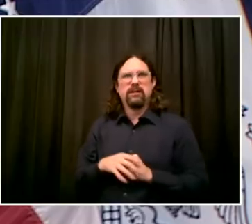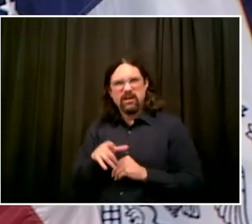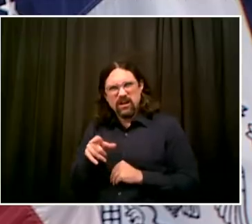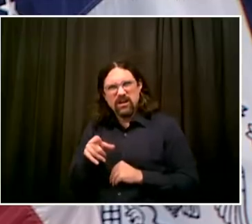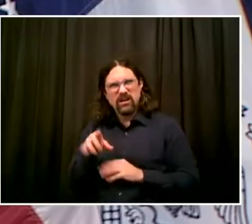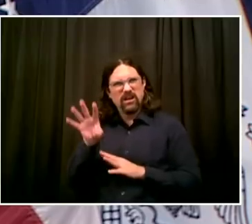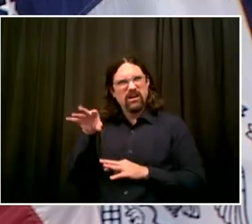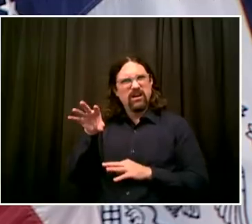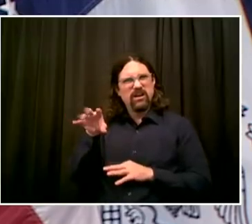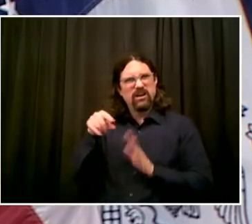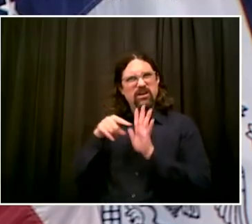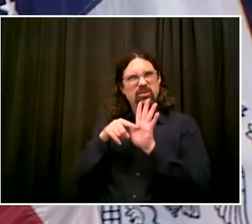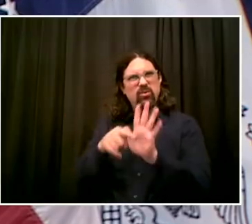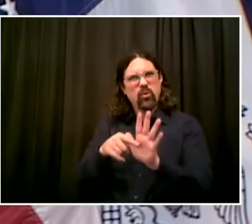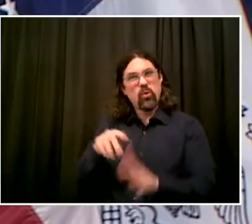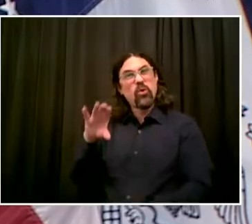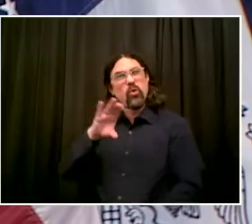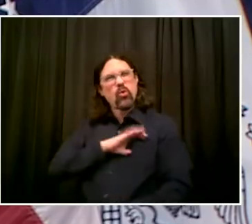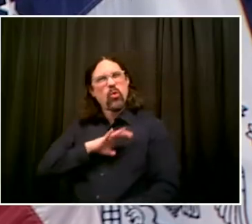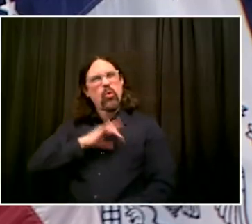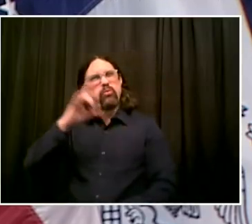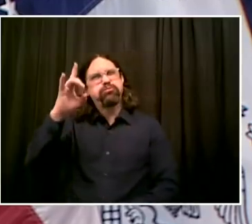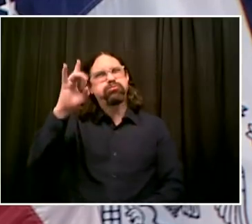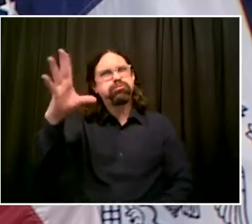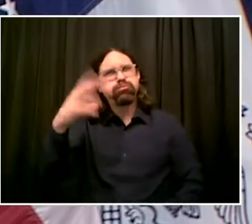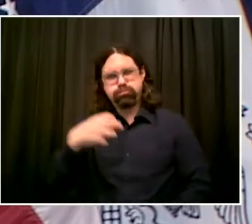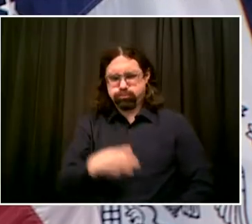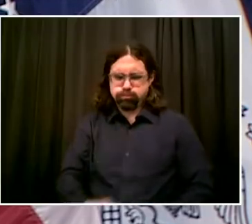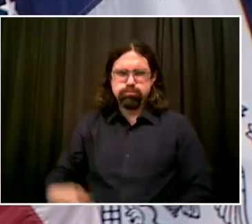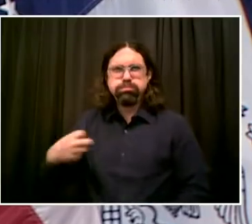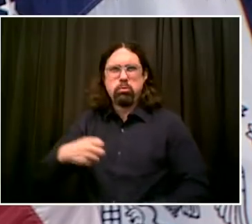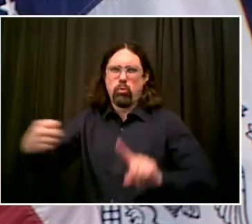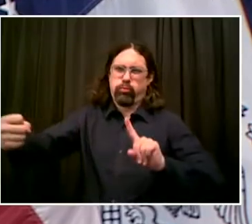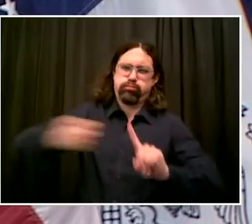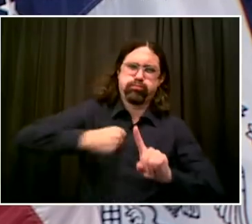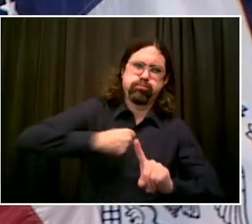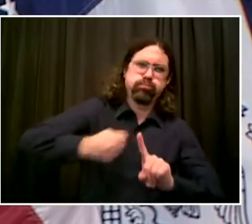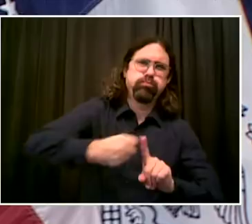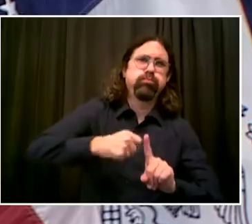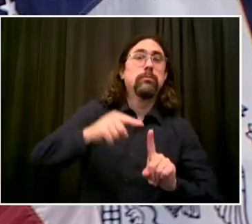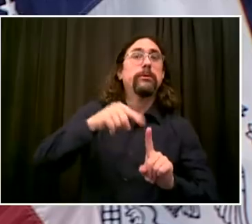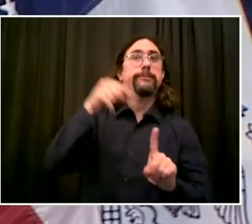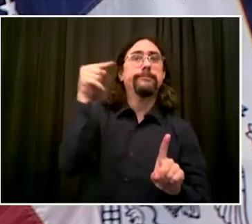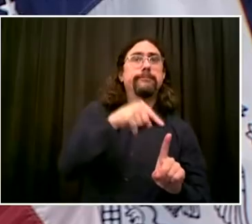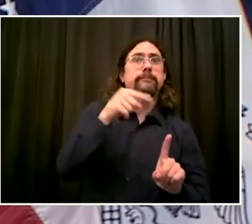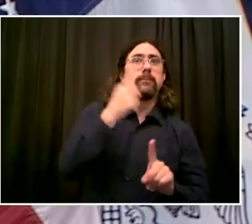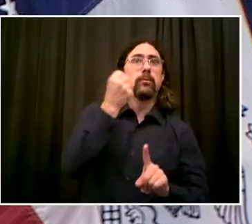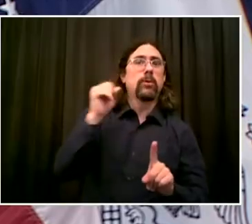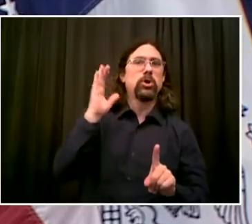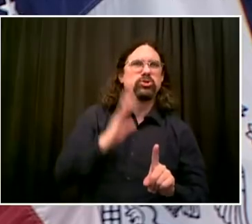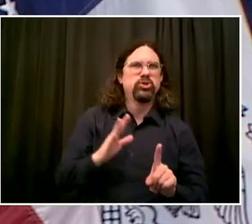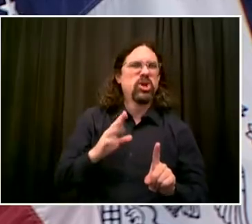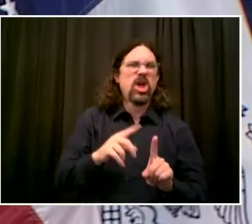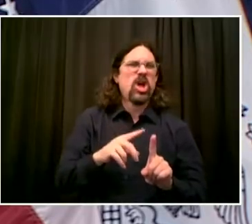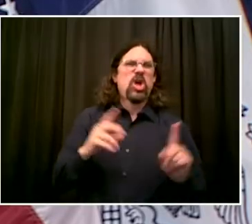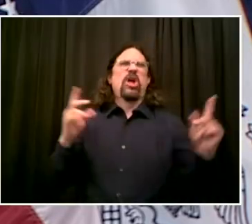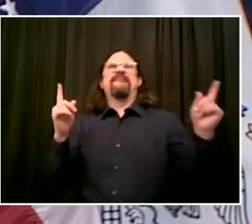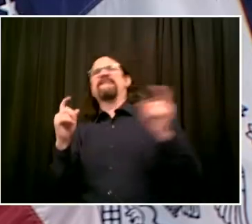STORY WTHI SCORES OF VIDEO, SOME OF THEM NOT SEEN BY THE